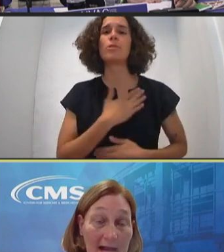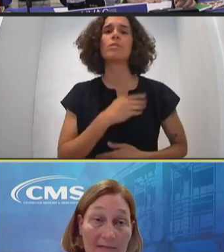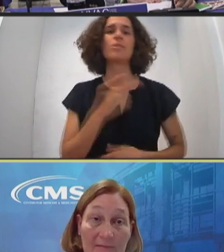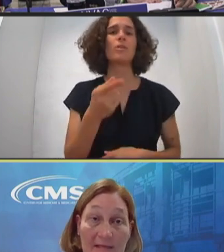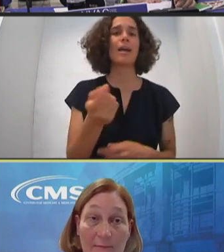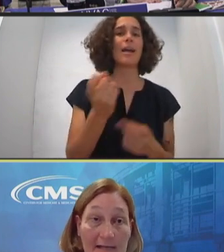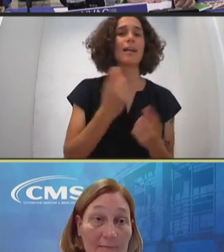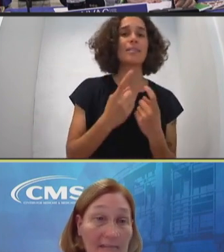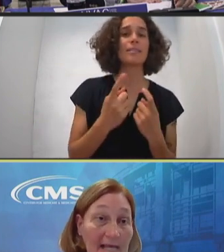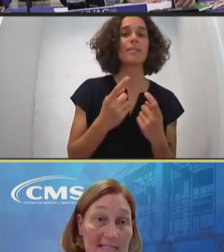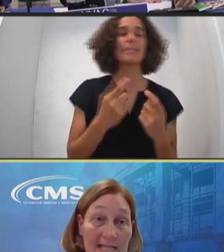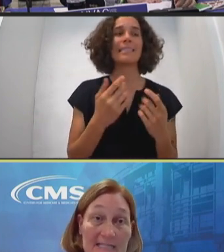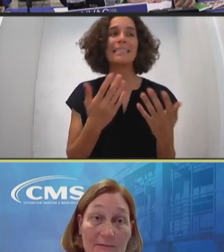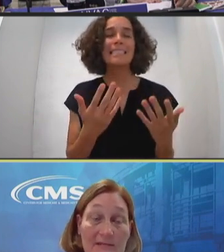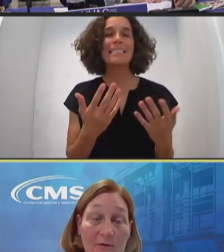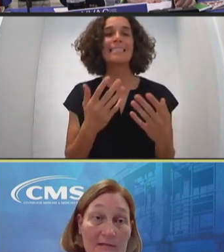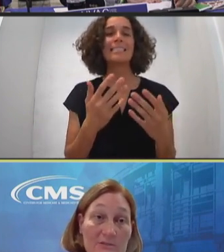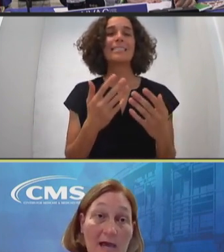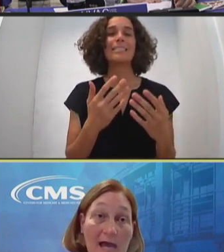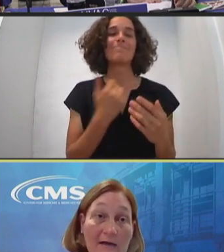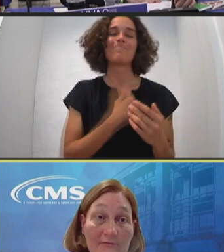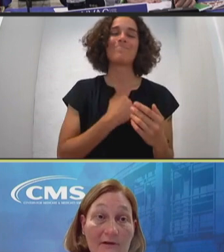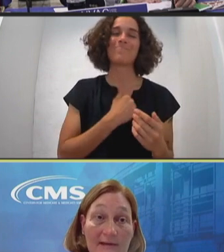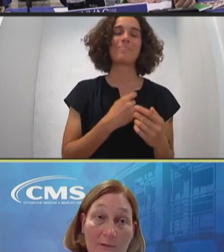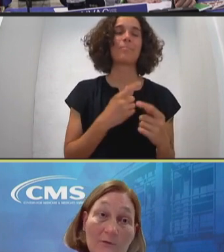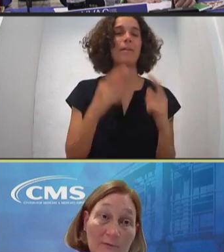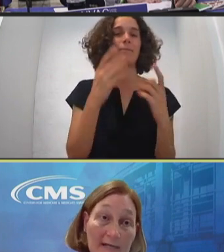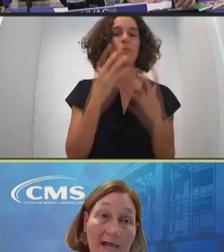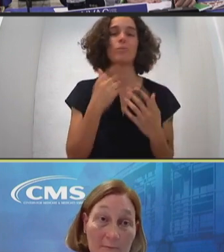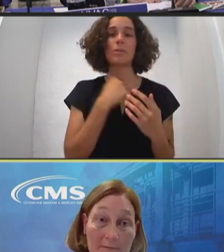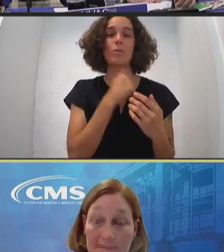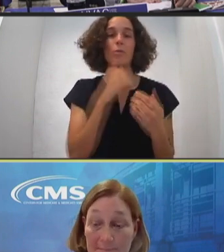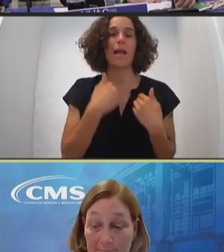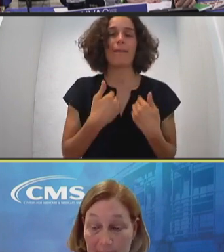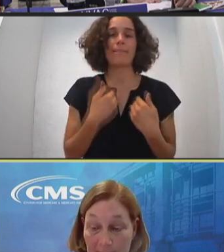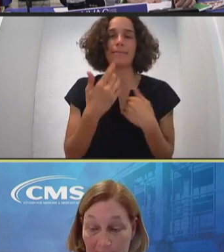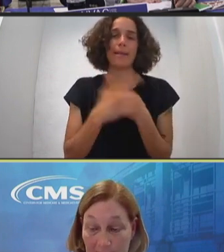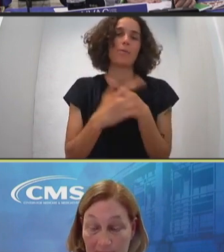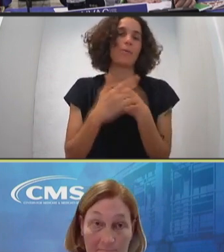that back and think about it, but that's not something that we do have available right now.